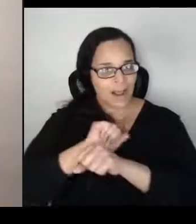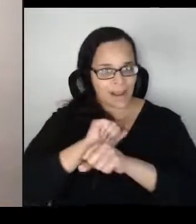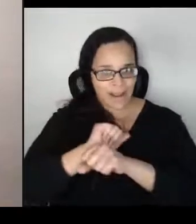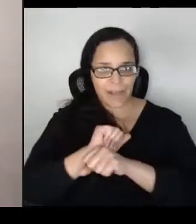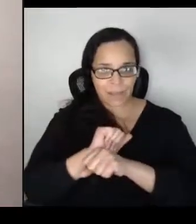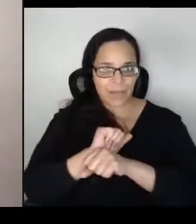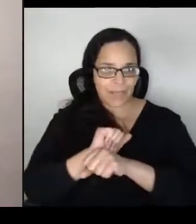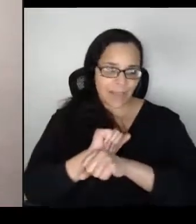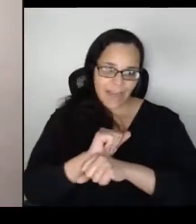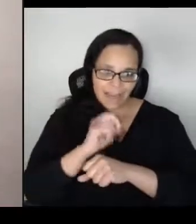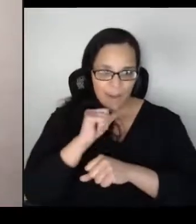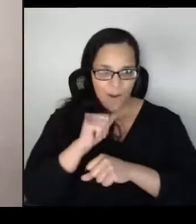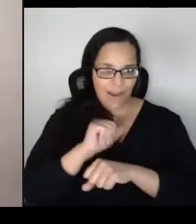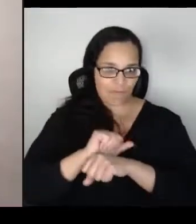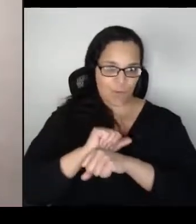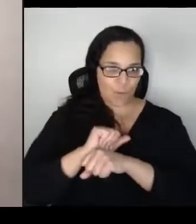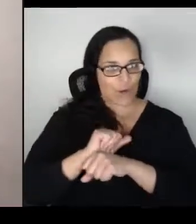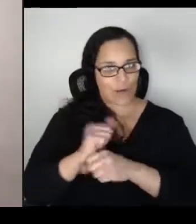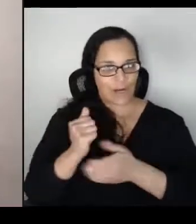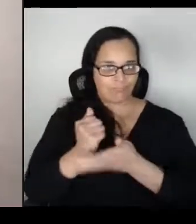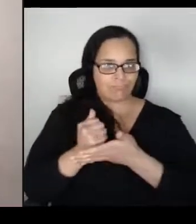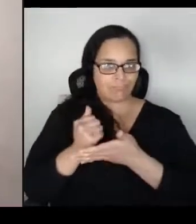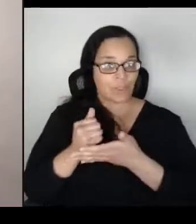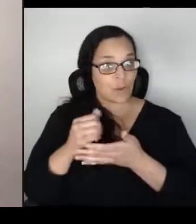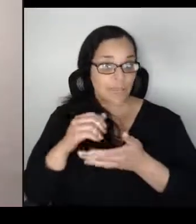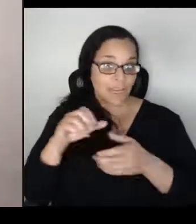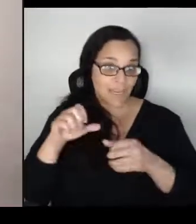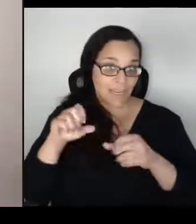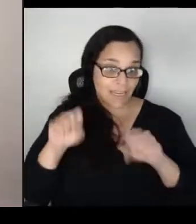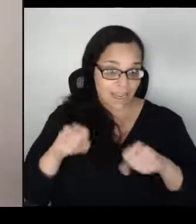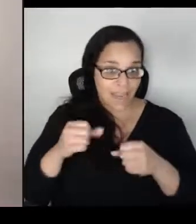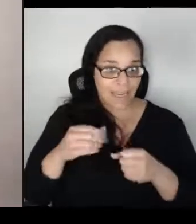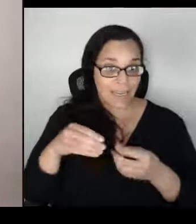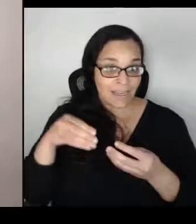so that they're able to feed themselves and their families, if they came over with family,